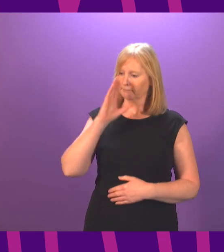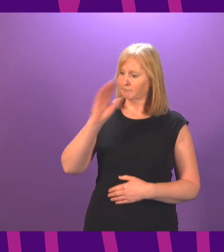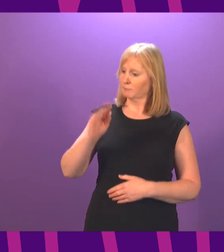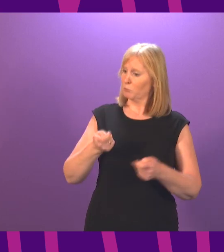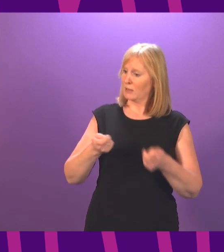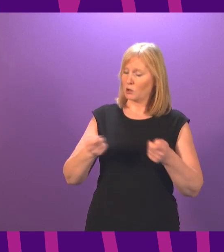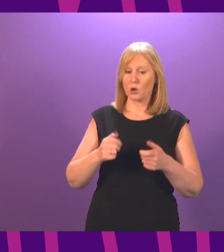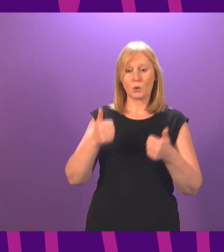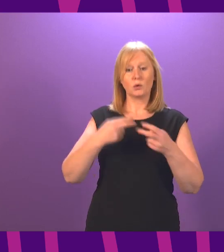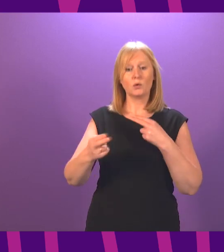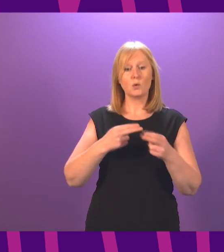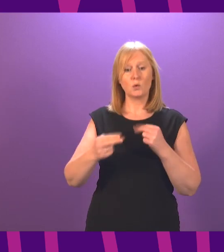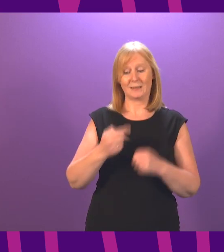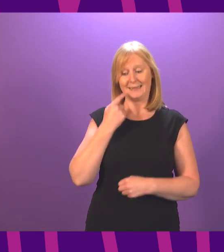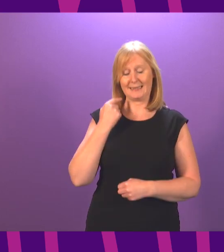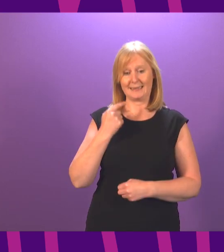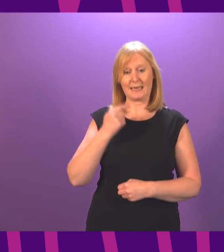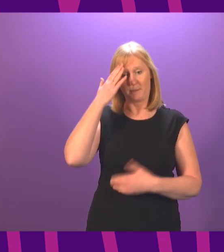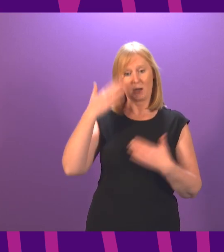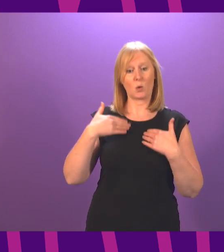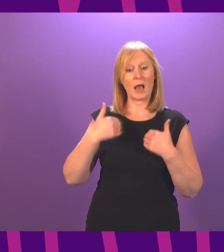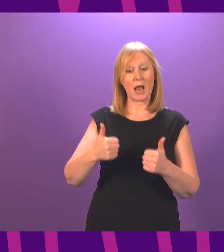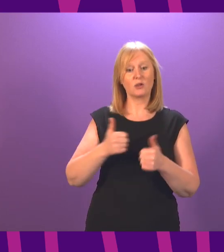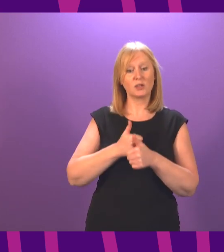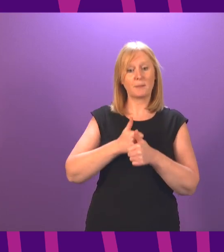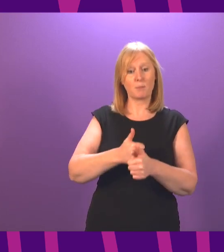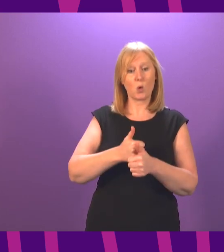you. Yesterday, a new mental health support service was officially launched at the Vale